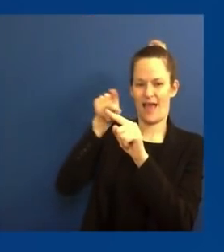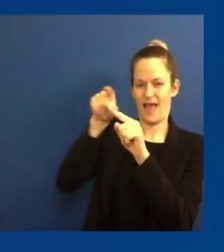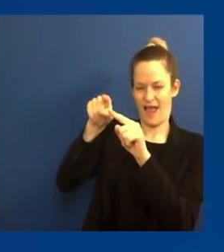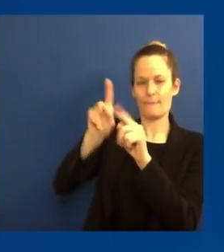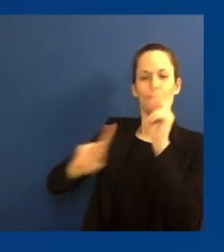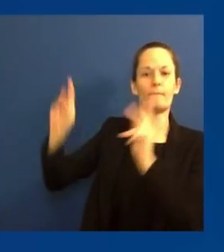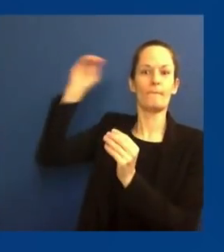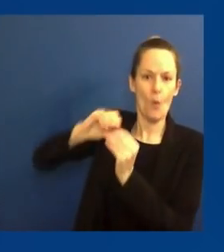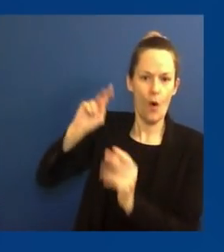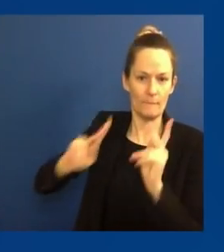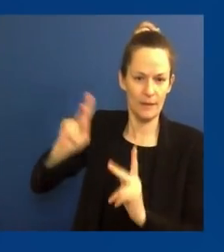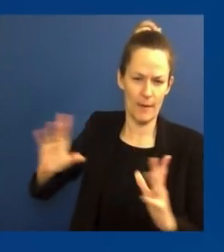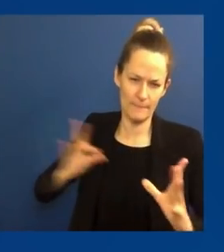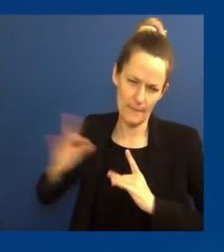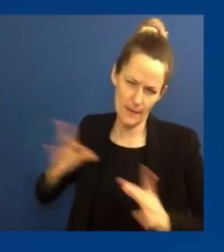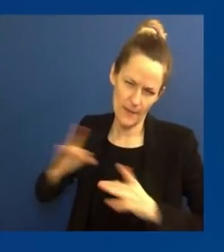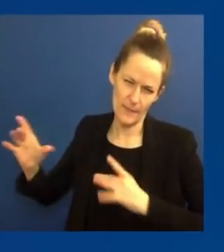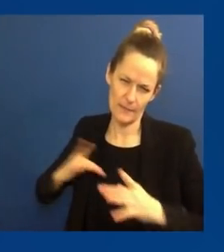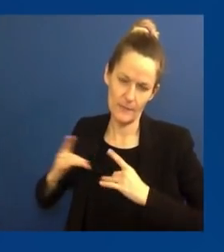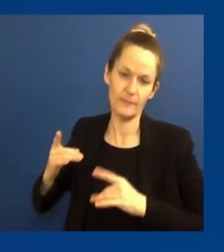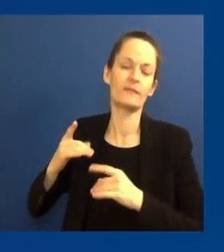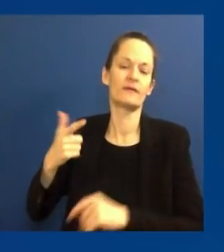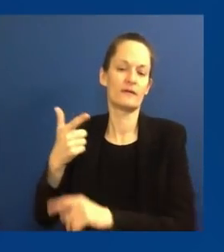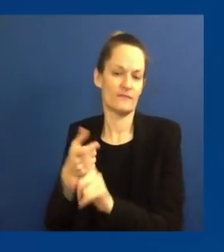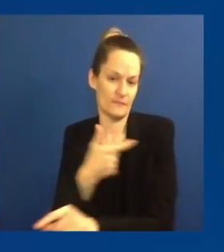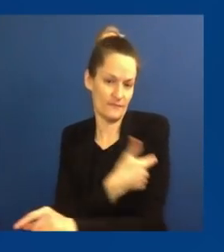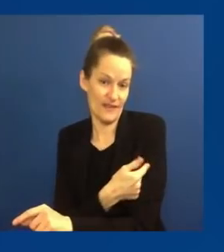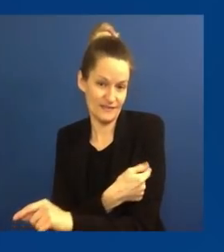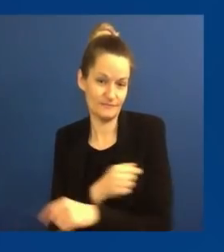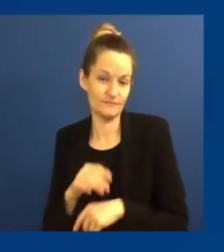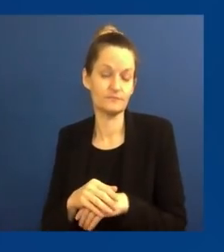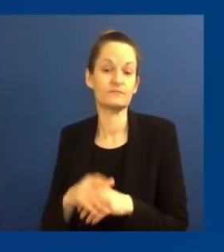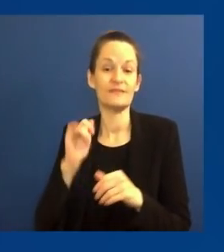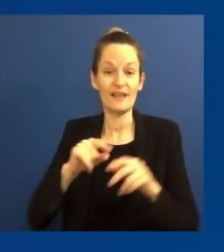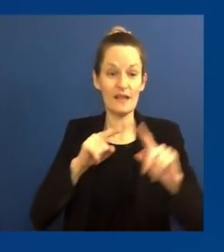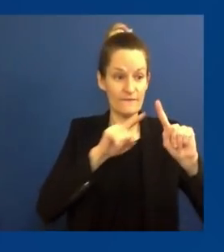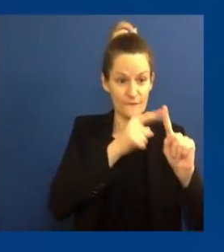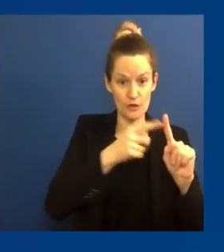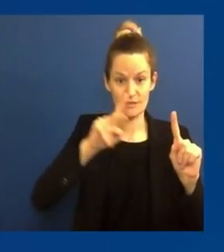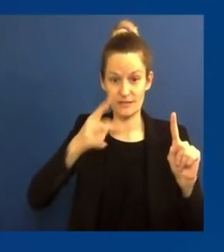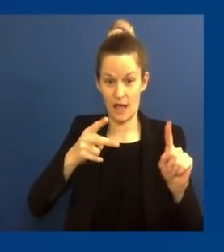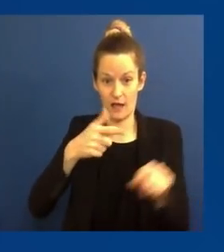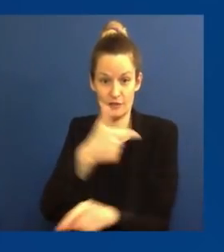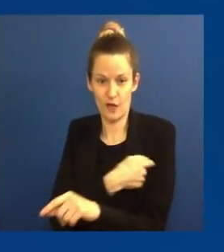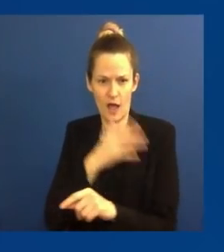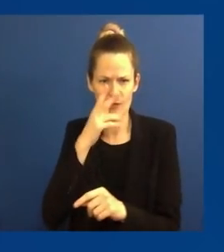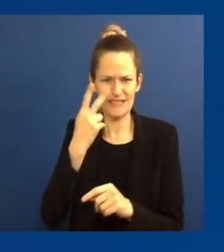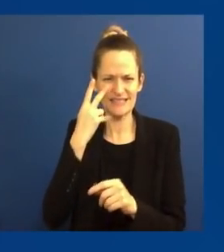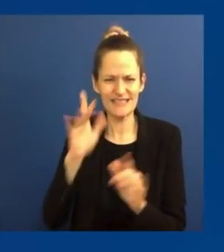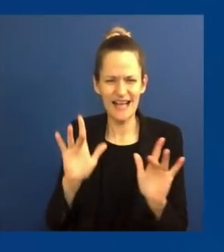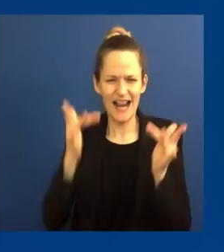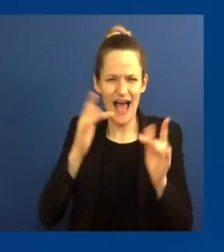who have received their primary series, represented by the light blue dotted line, and lower still for those